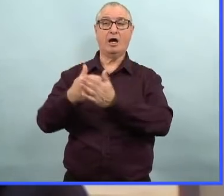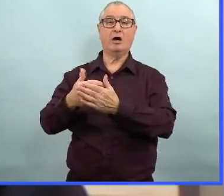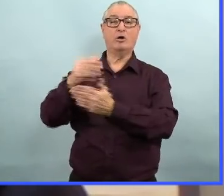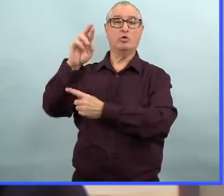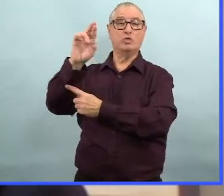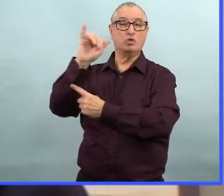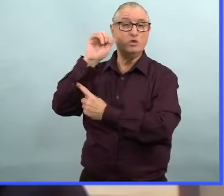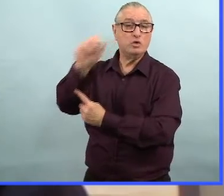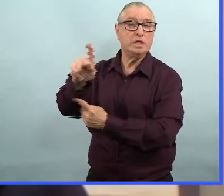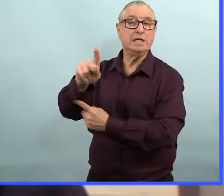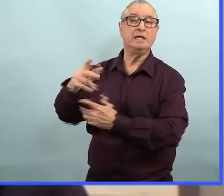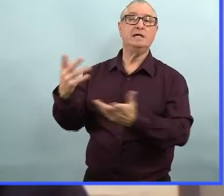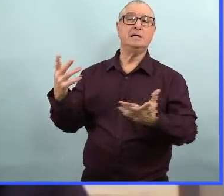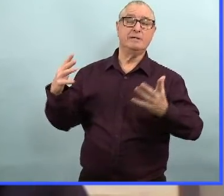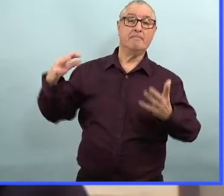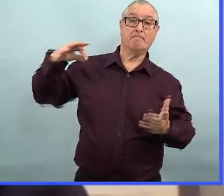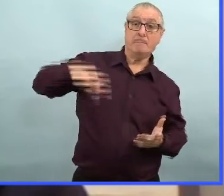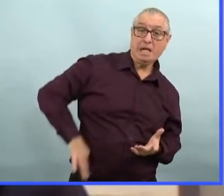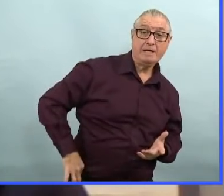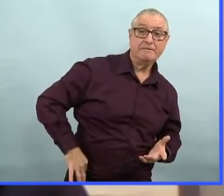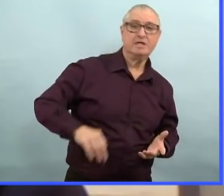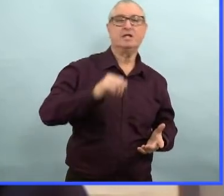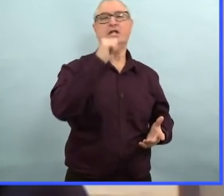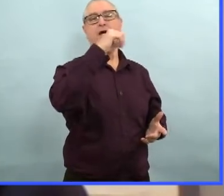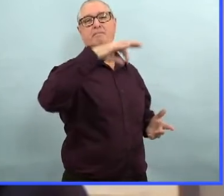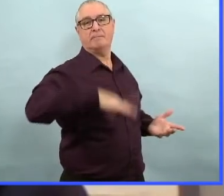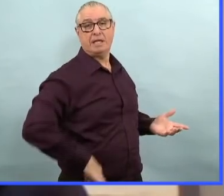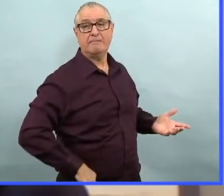further measures taken but these are not decisions made lightly